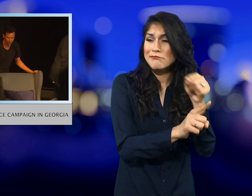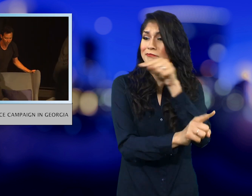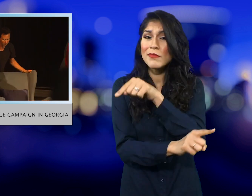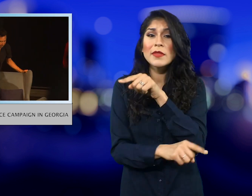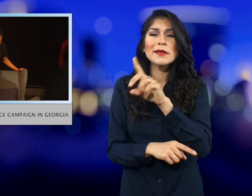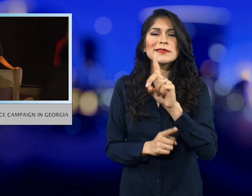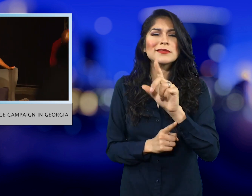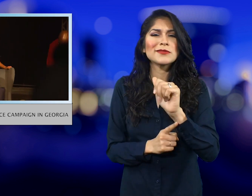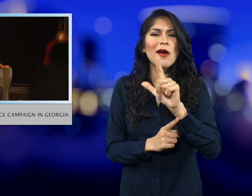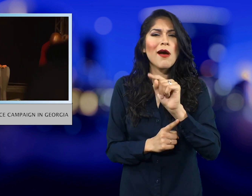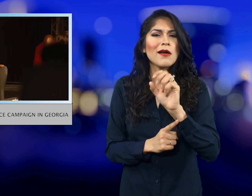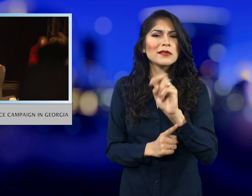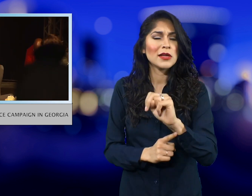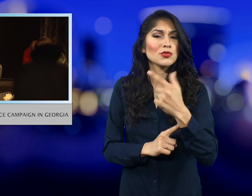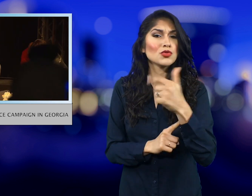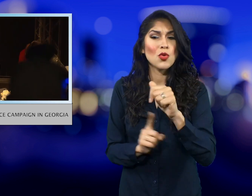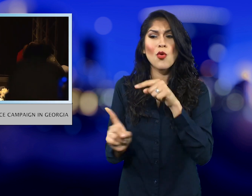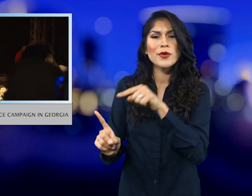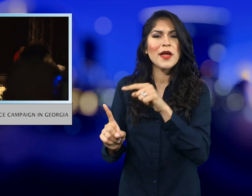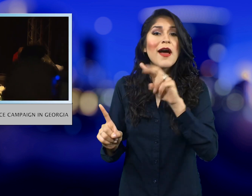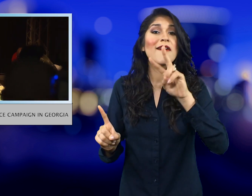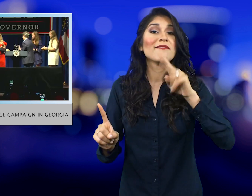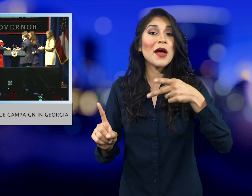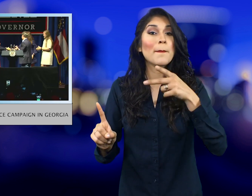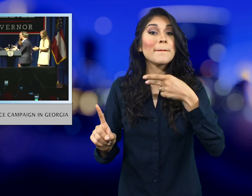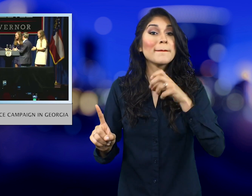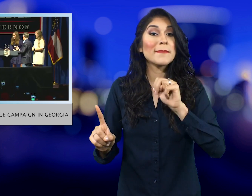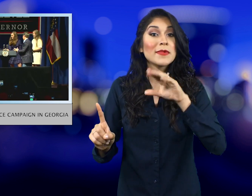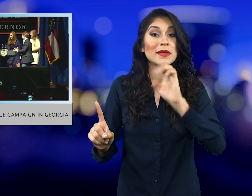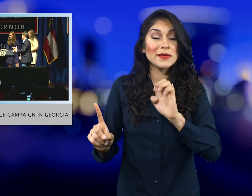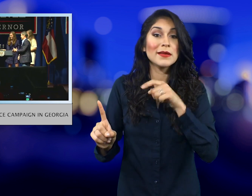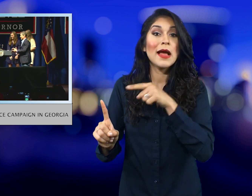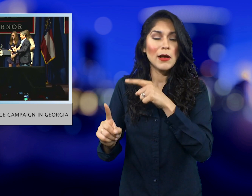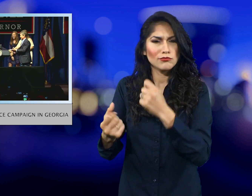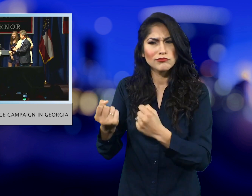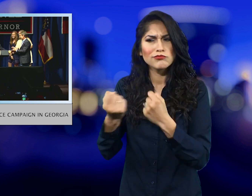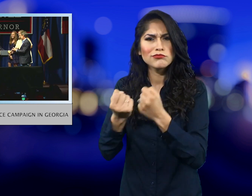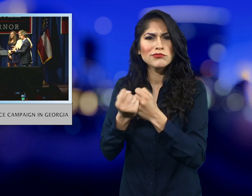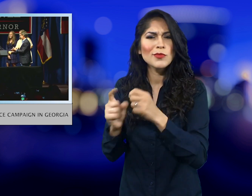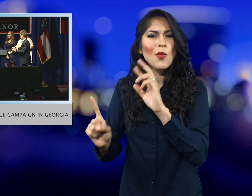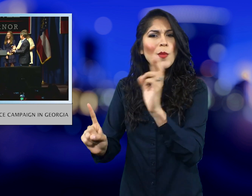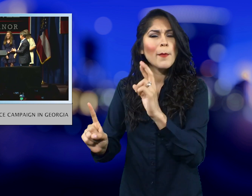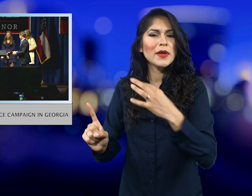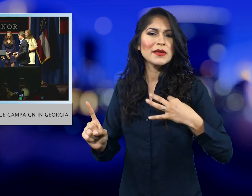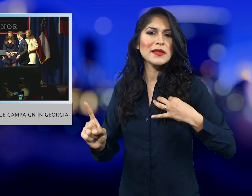A few miles up the road, in Dalton, Georgia, vice president Mike Pence made his first stop